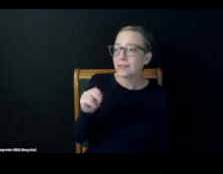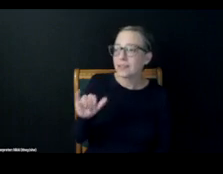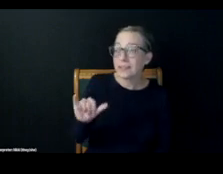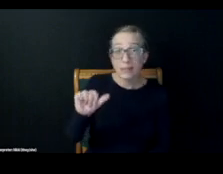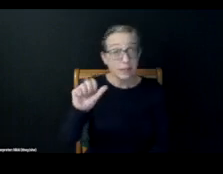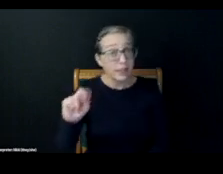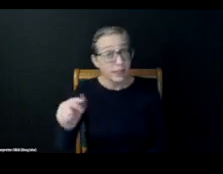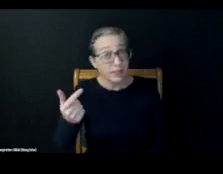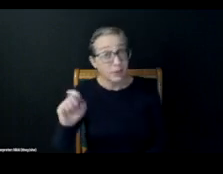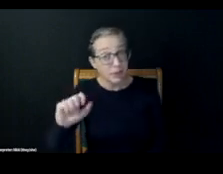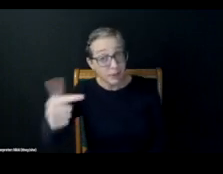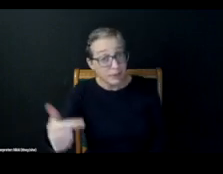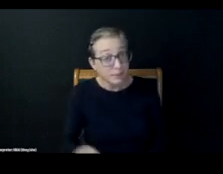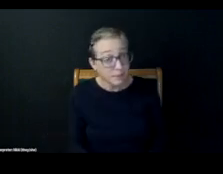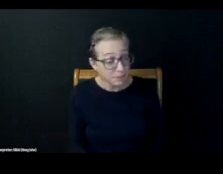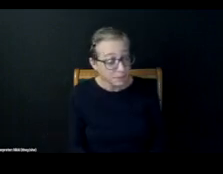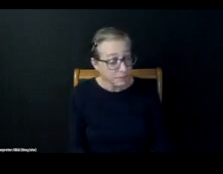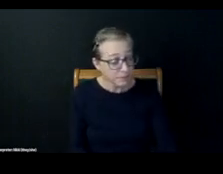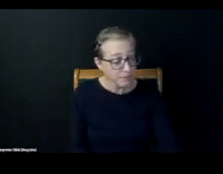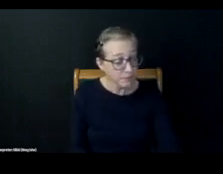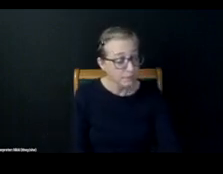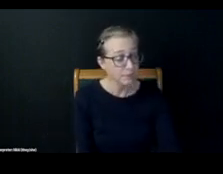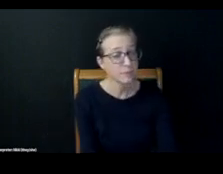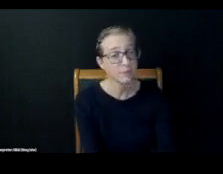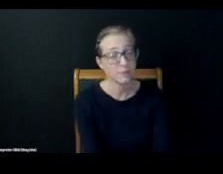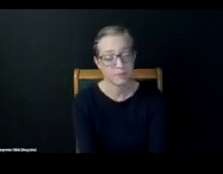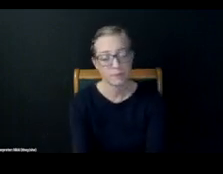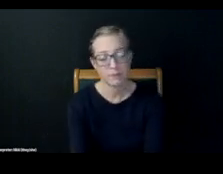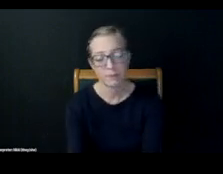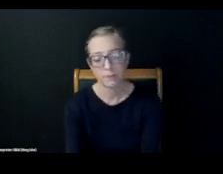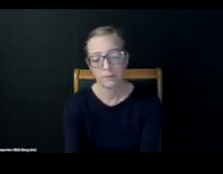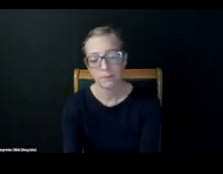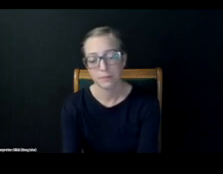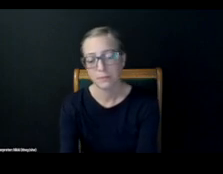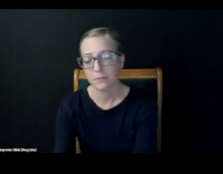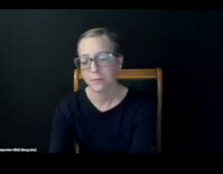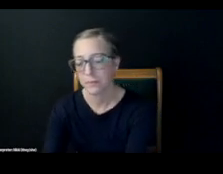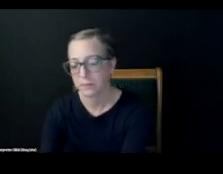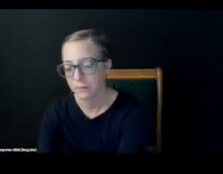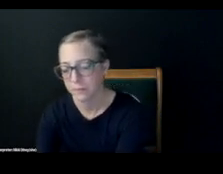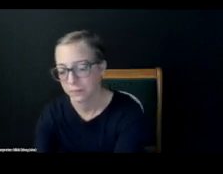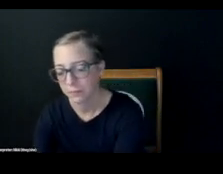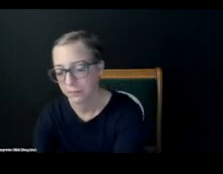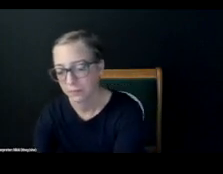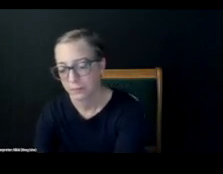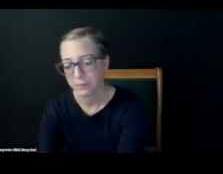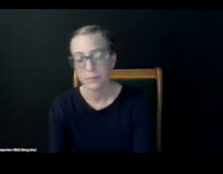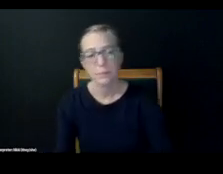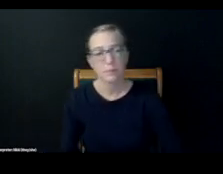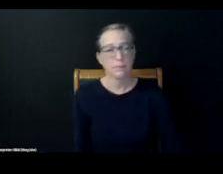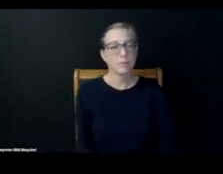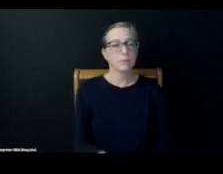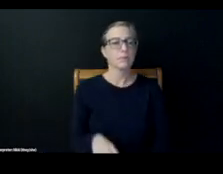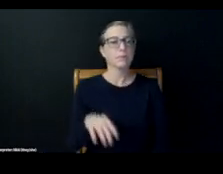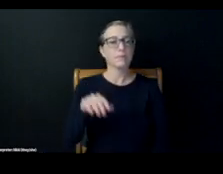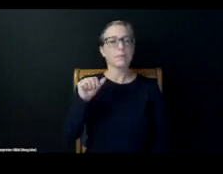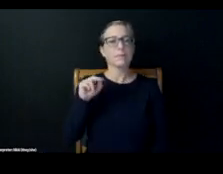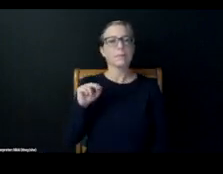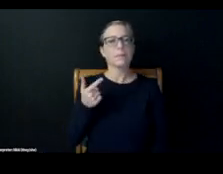Yes. So my family and I moved here,